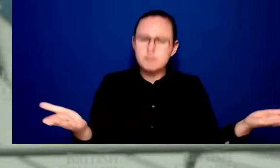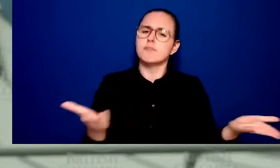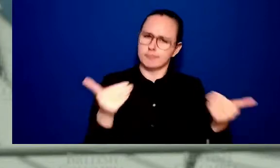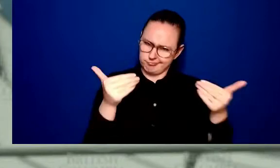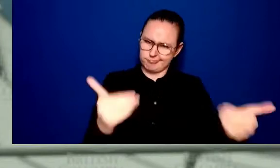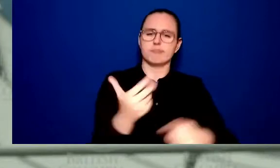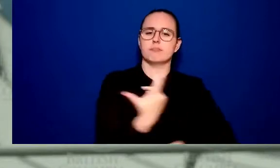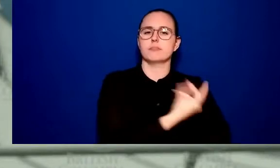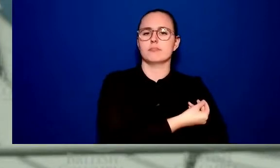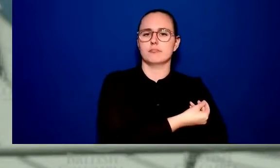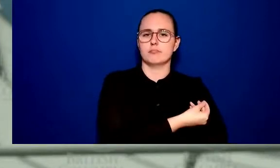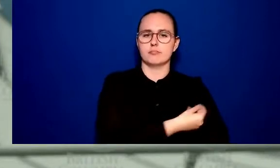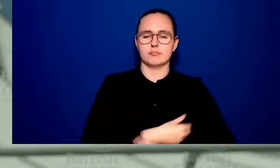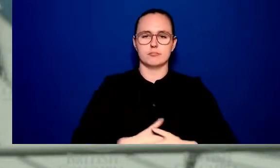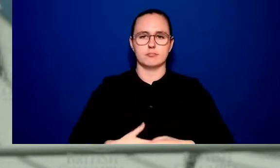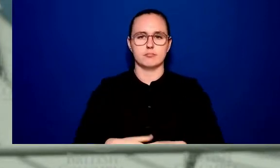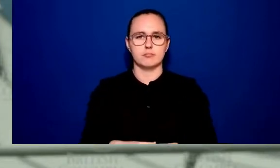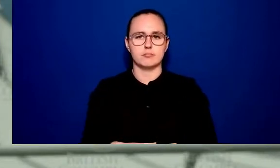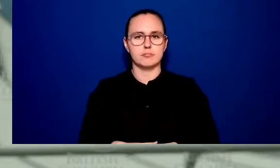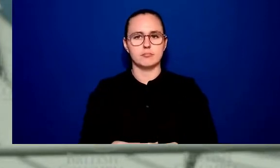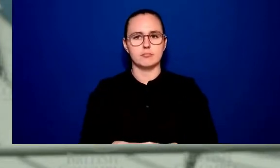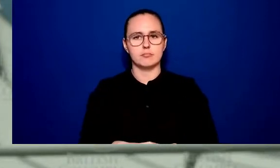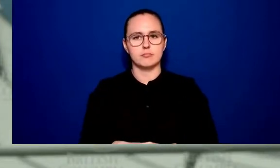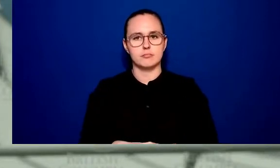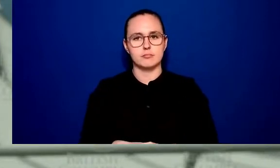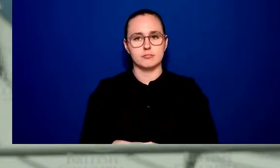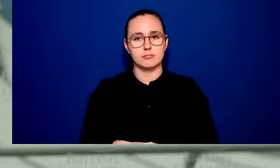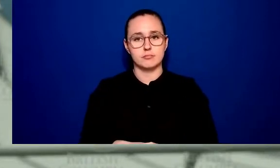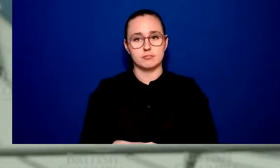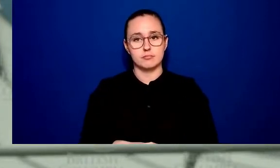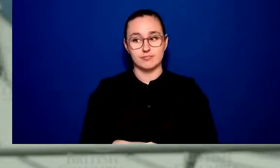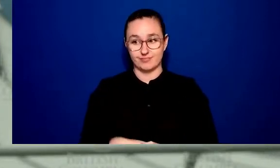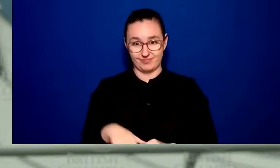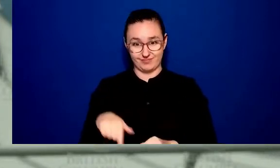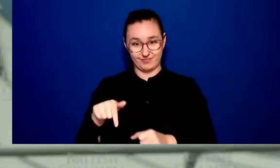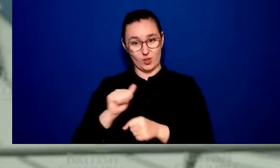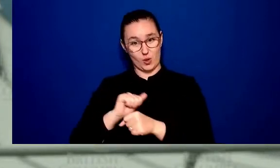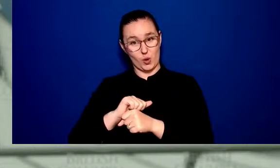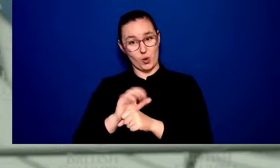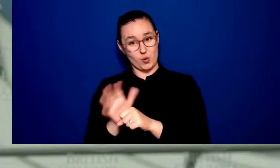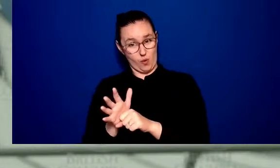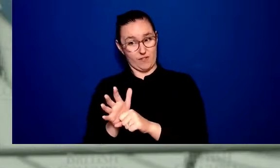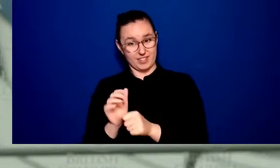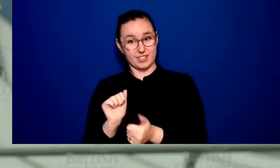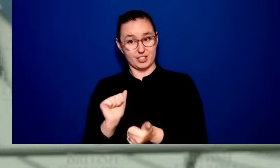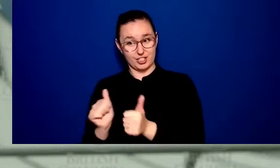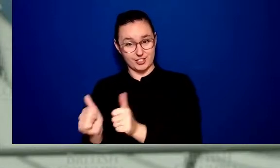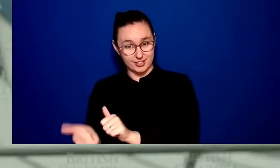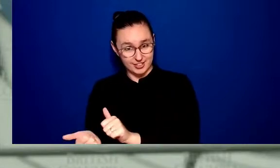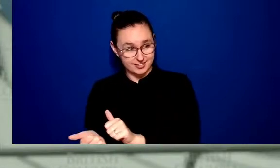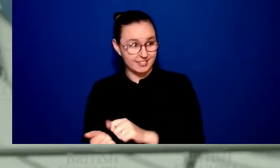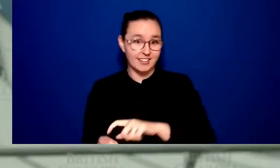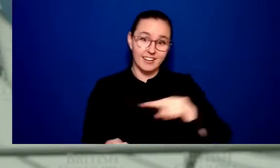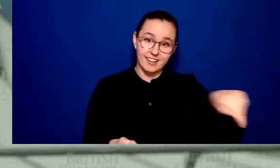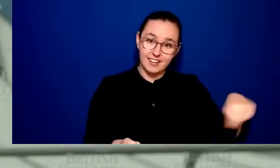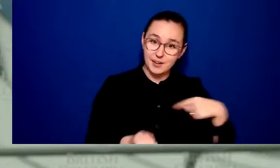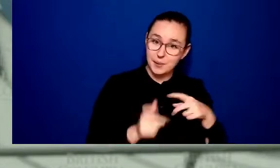The Covid 19 pandemic has evolved and so have we. And we need to continue to involved to